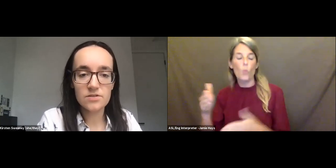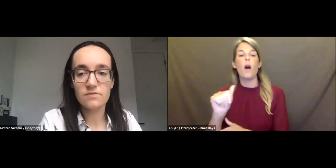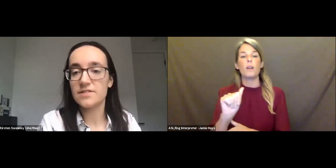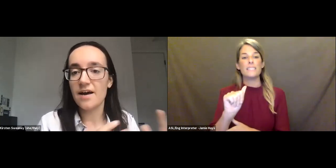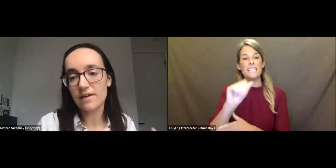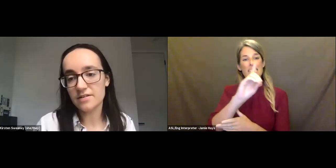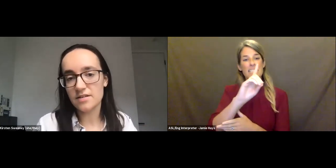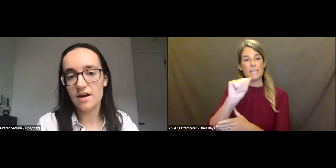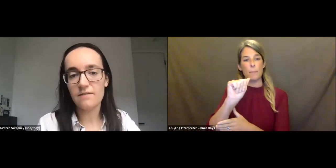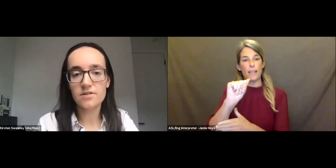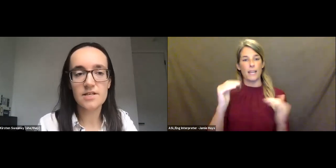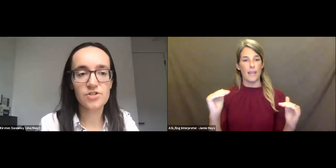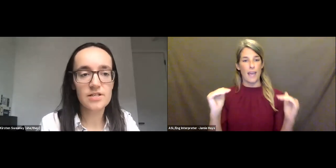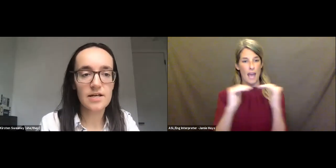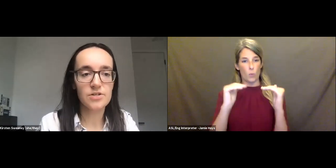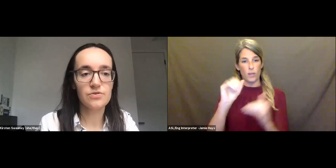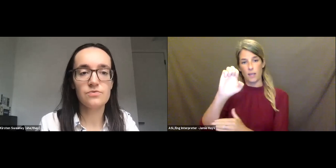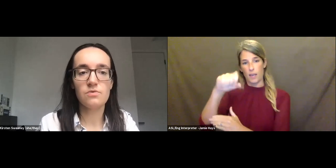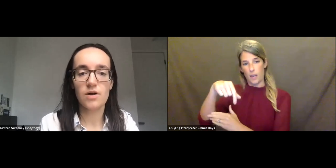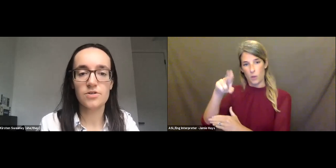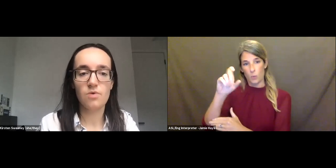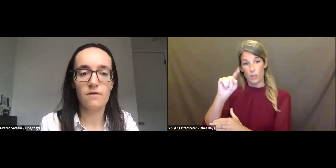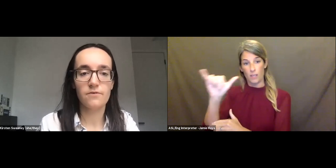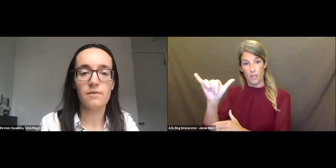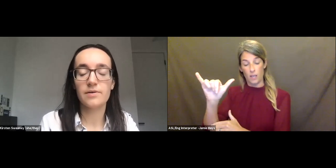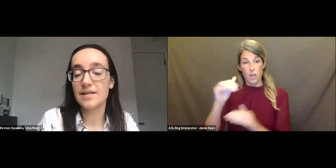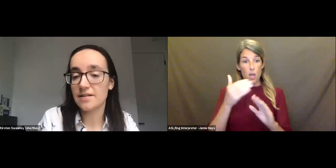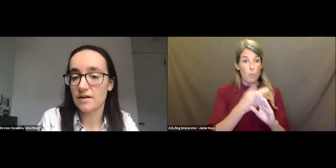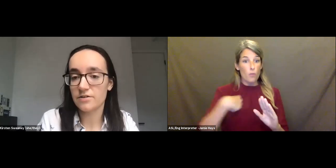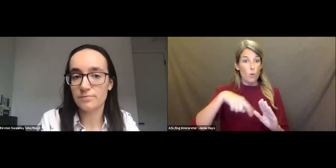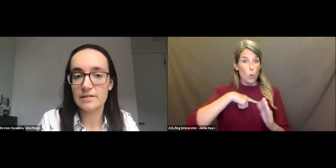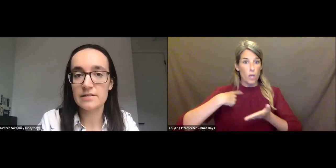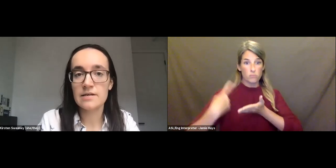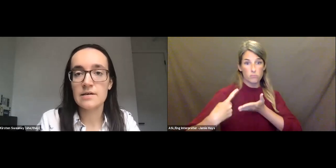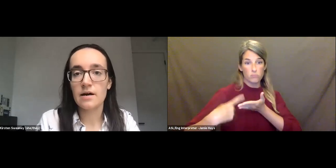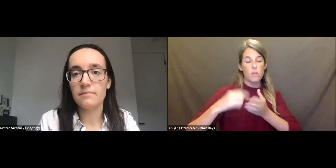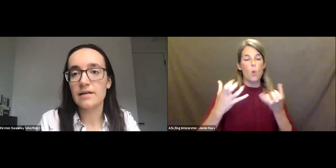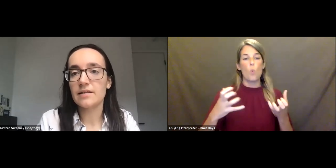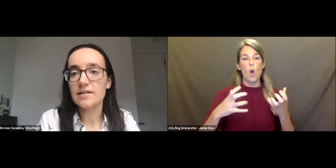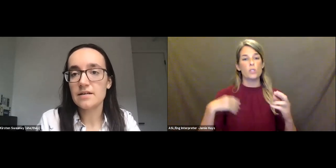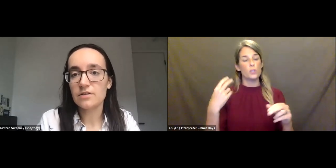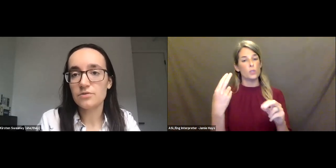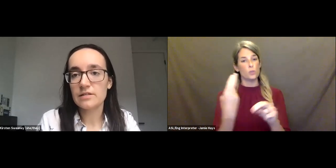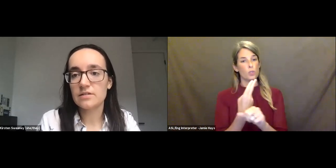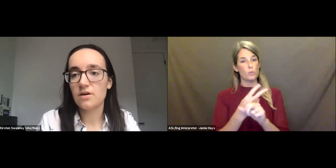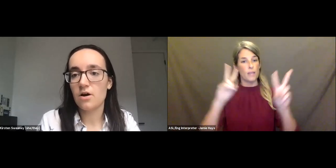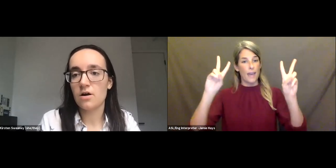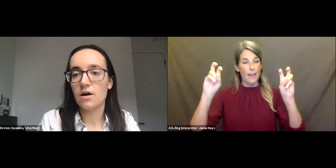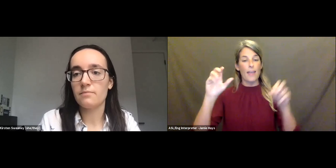sort of dive into the conversation, I do want to offer up a land acknowledgement, and land acknowledgments are a